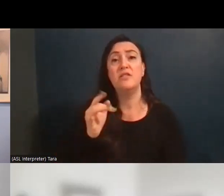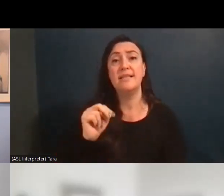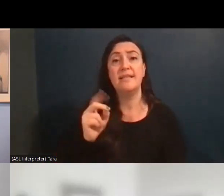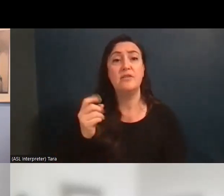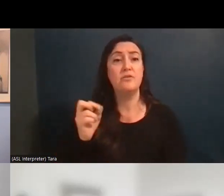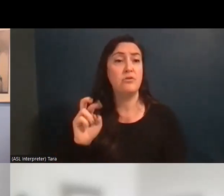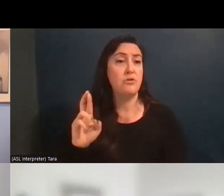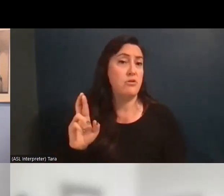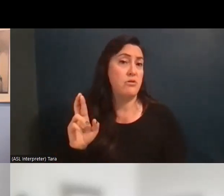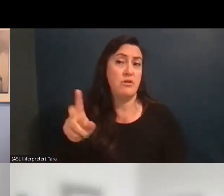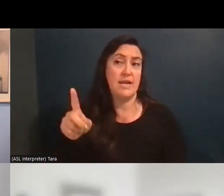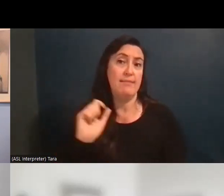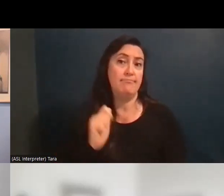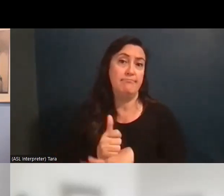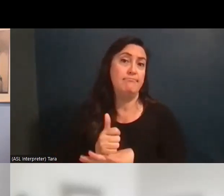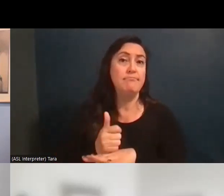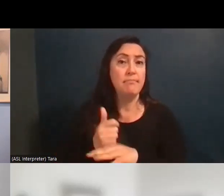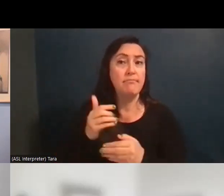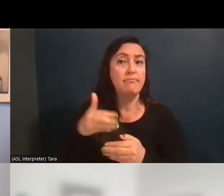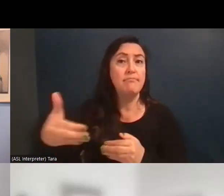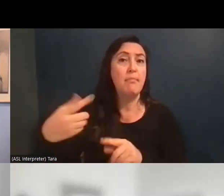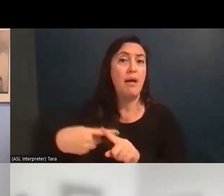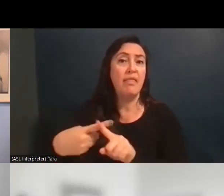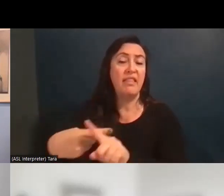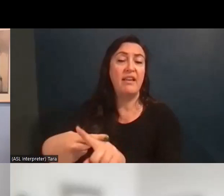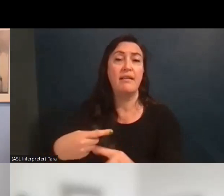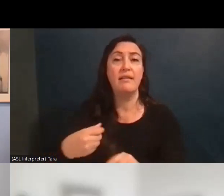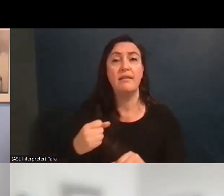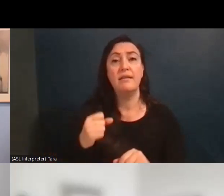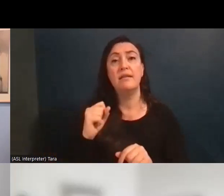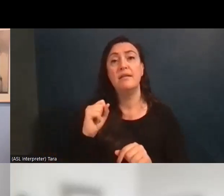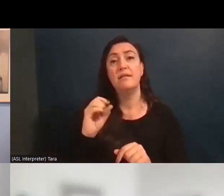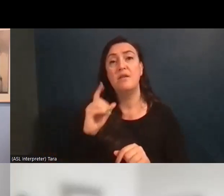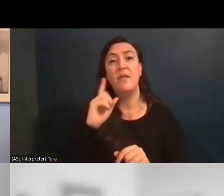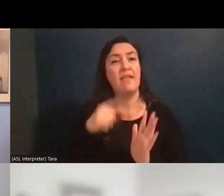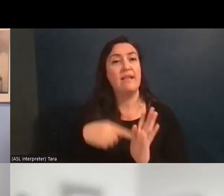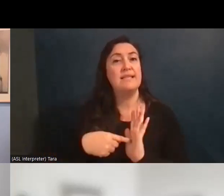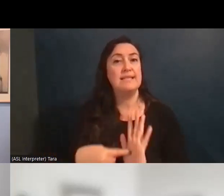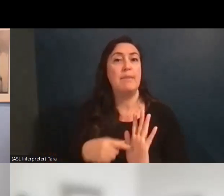And so that's an example I think of like a, a person who crosses